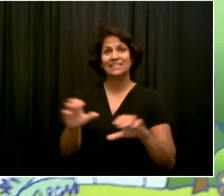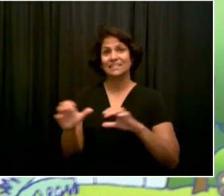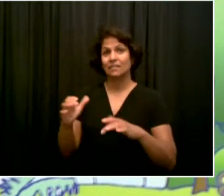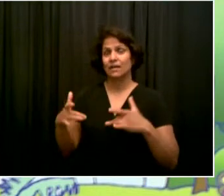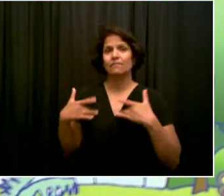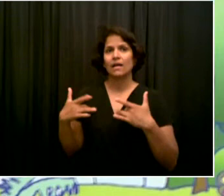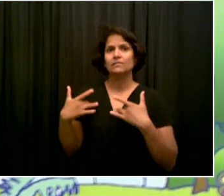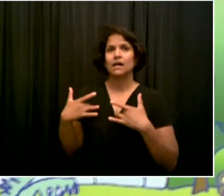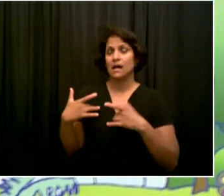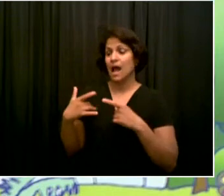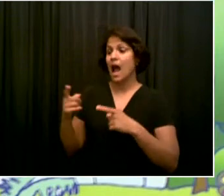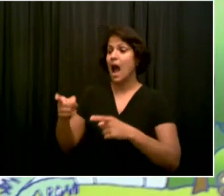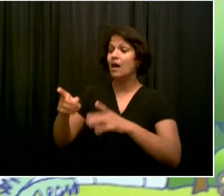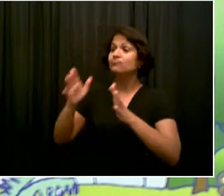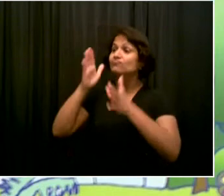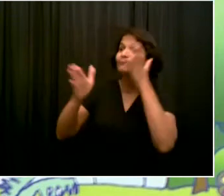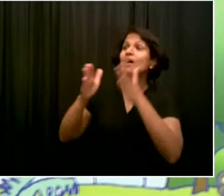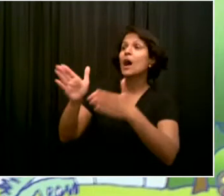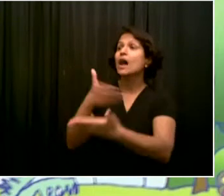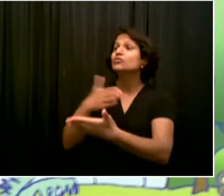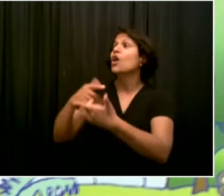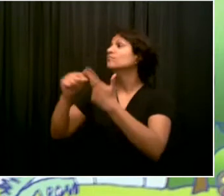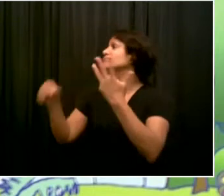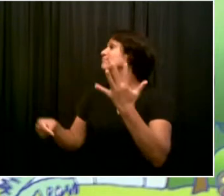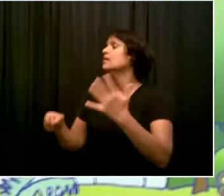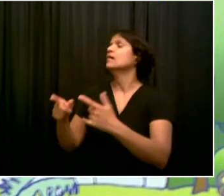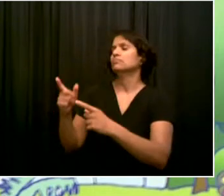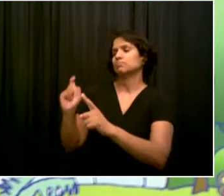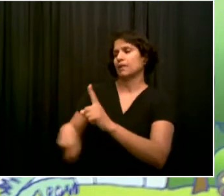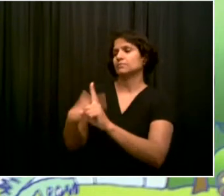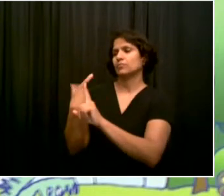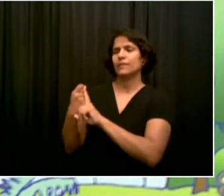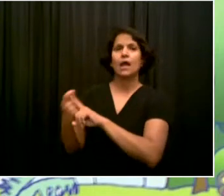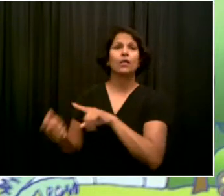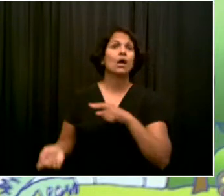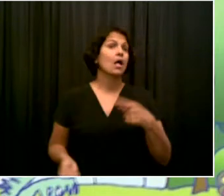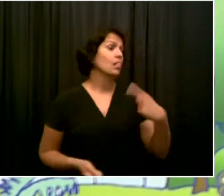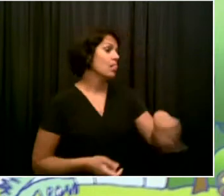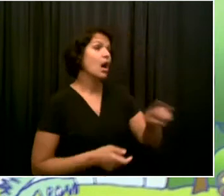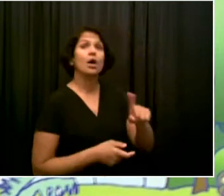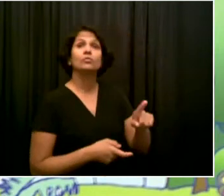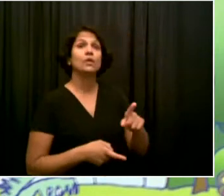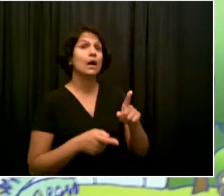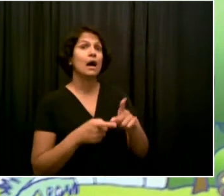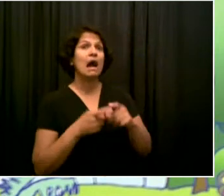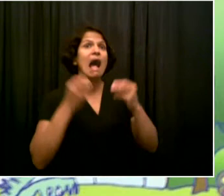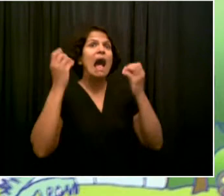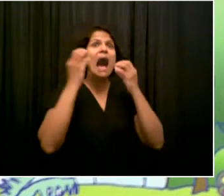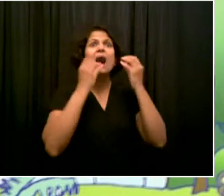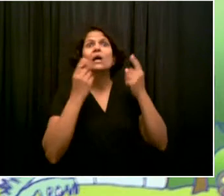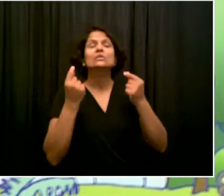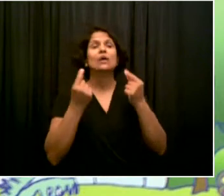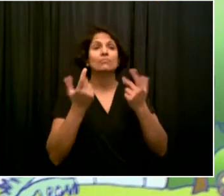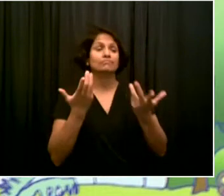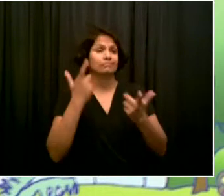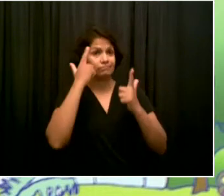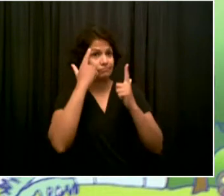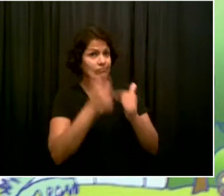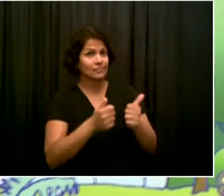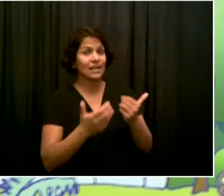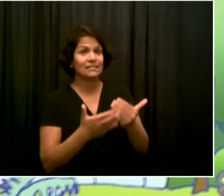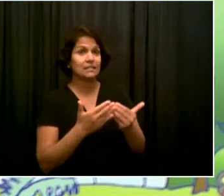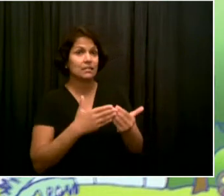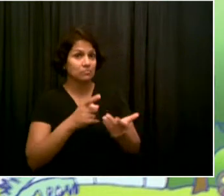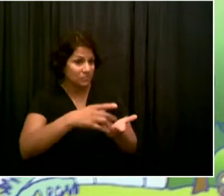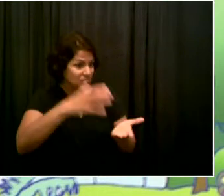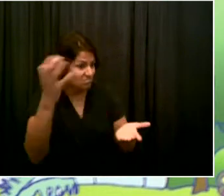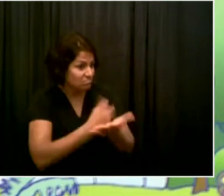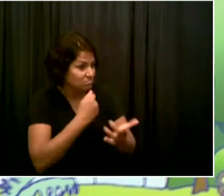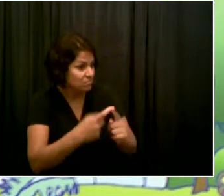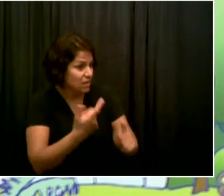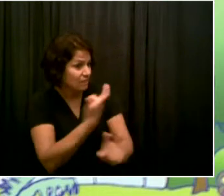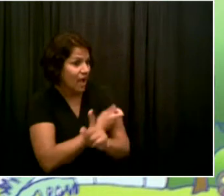ONLY FOR